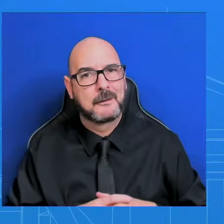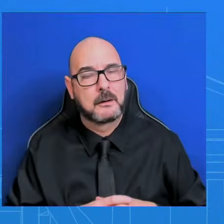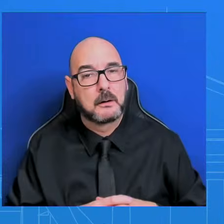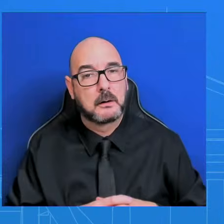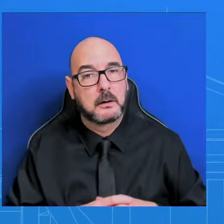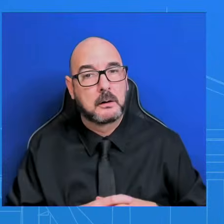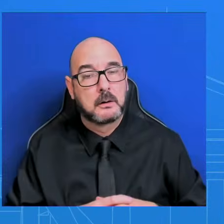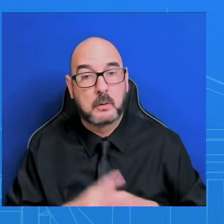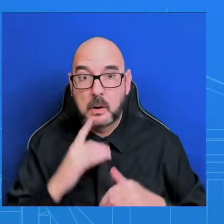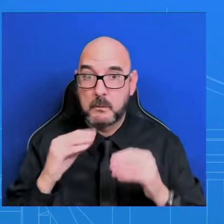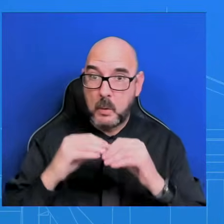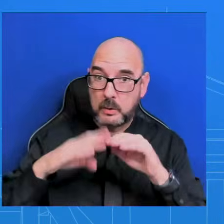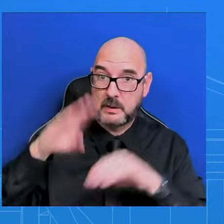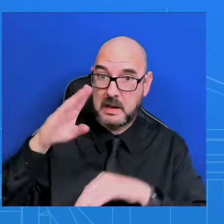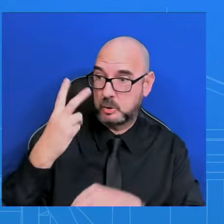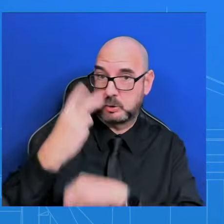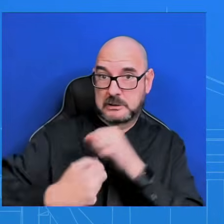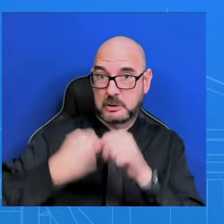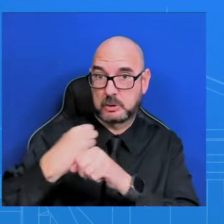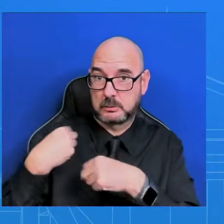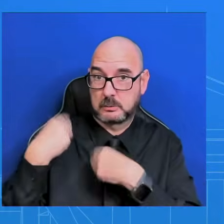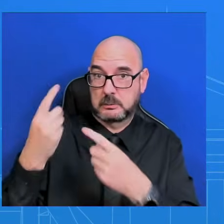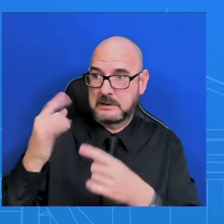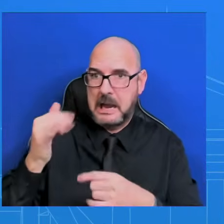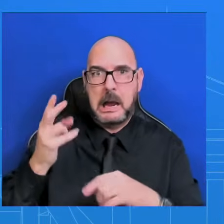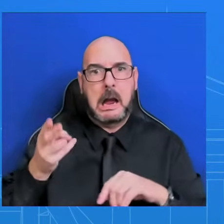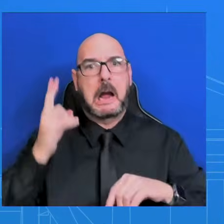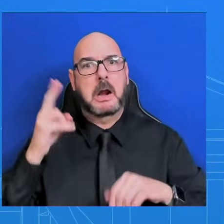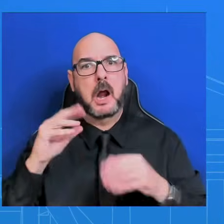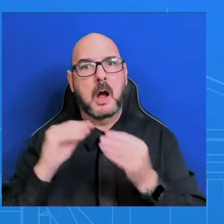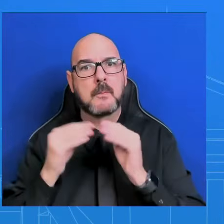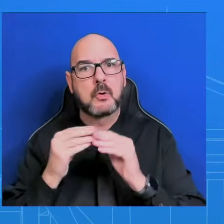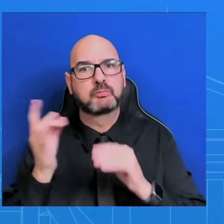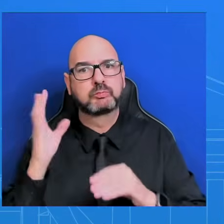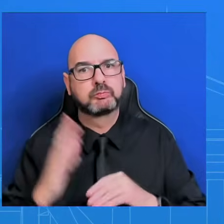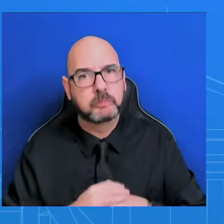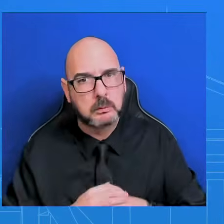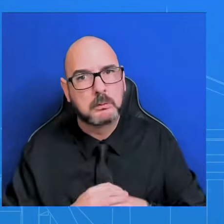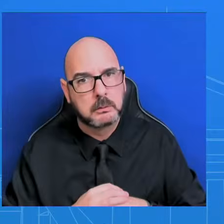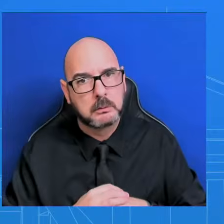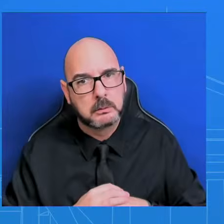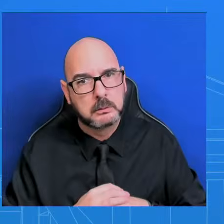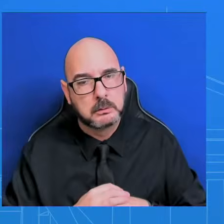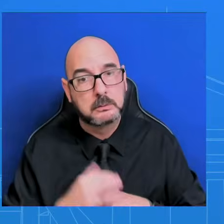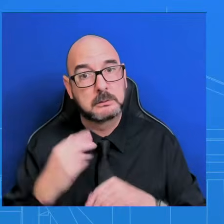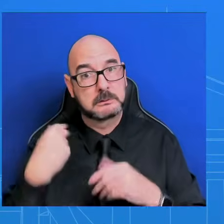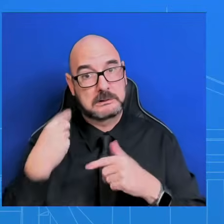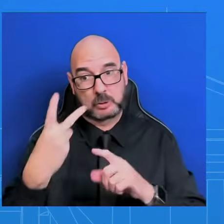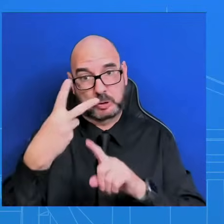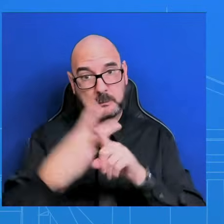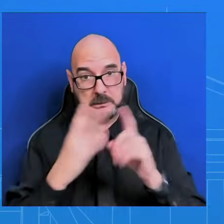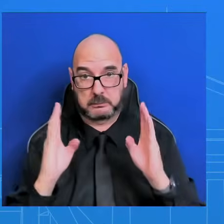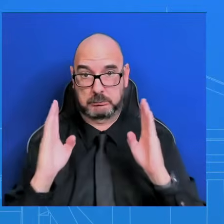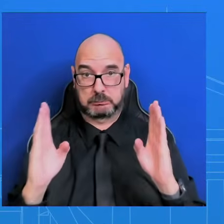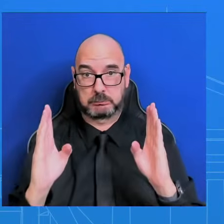In the last two months, sentiments has surged by 29 percent -- the biggest two-month jump in more than 30 years.